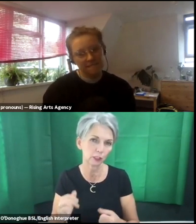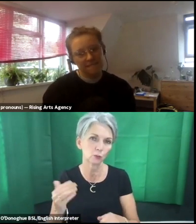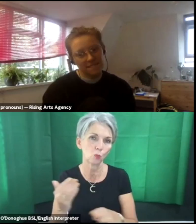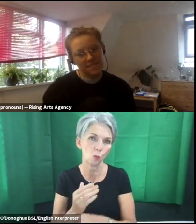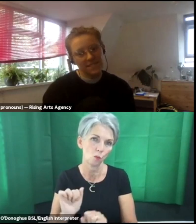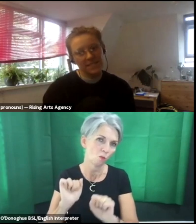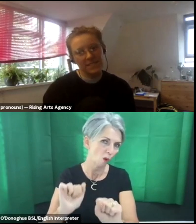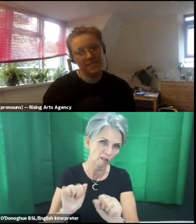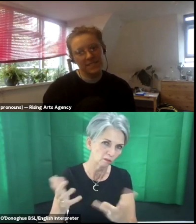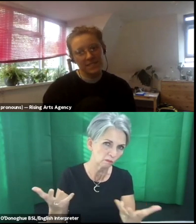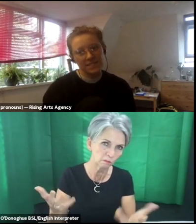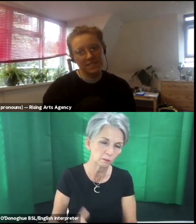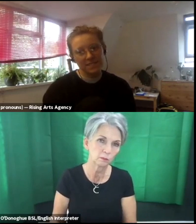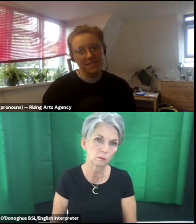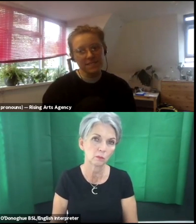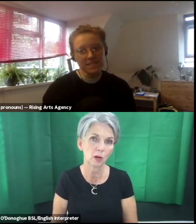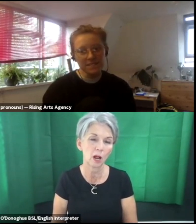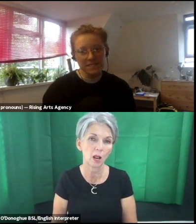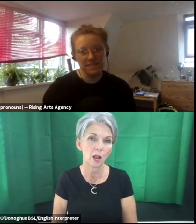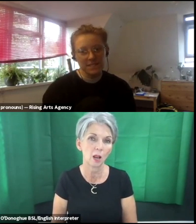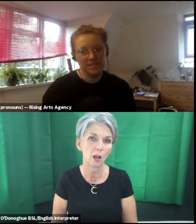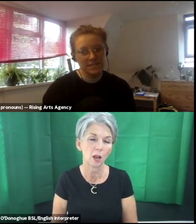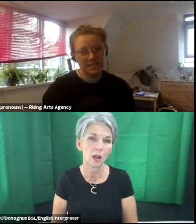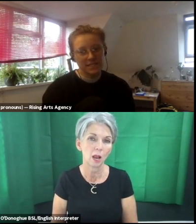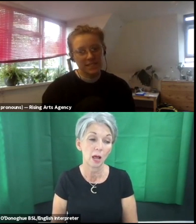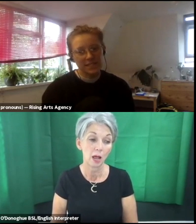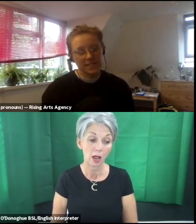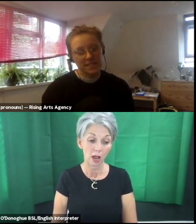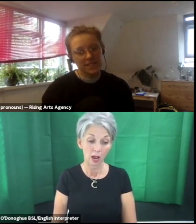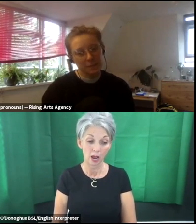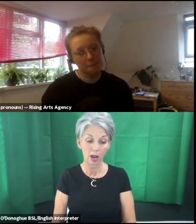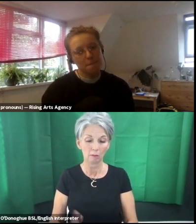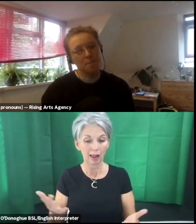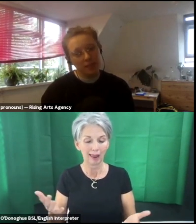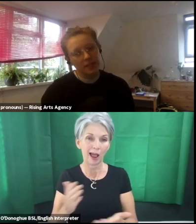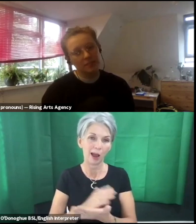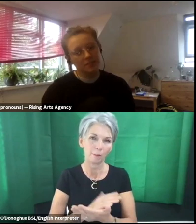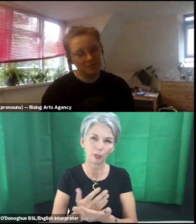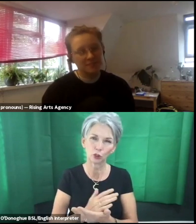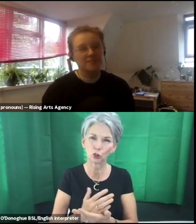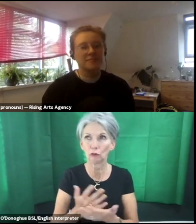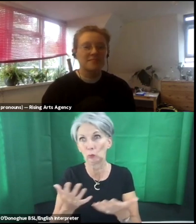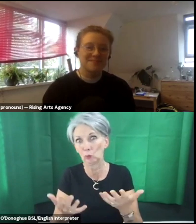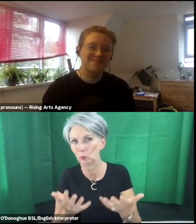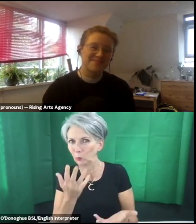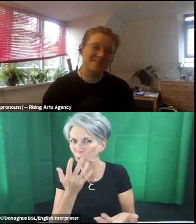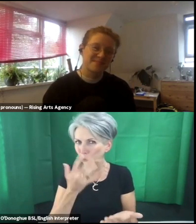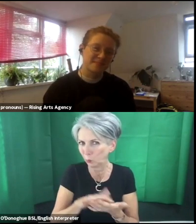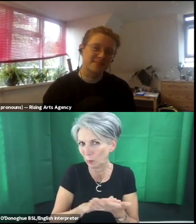Well, I mean, also, I'm not sure again what young means, but for how